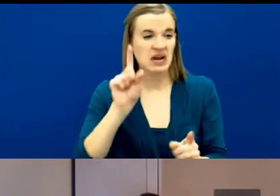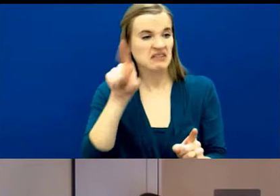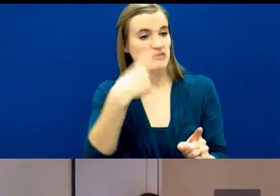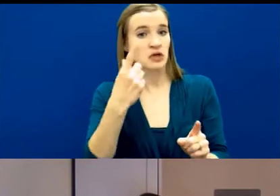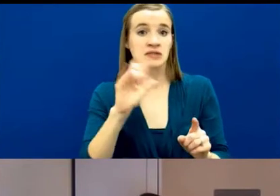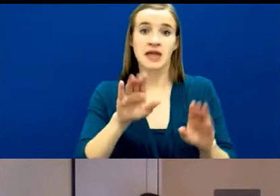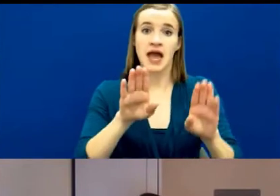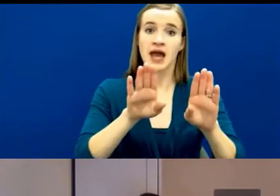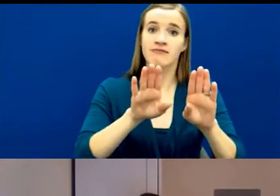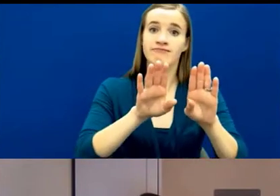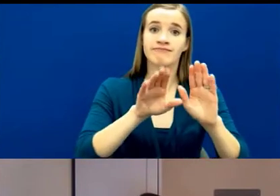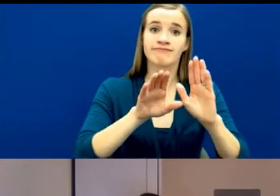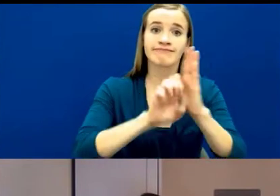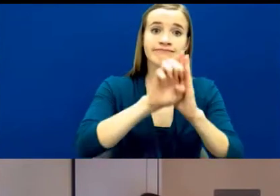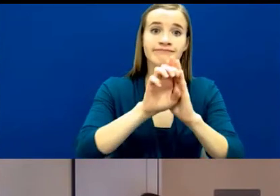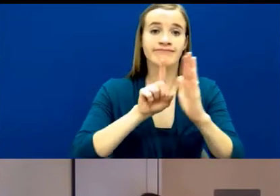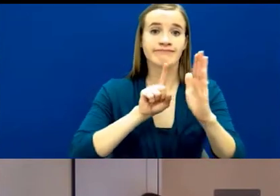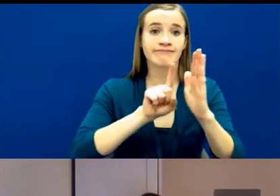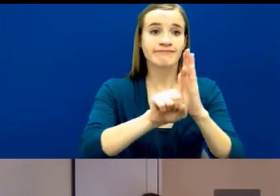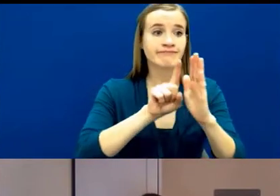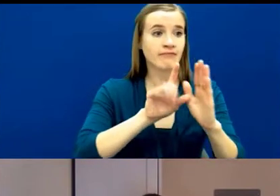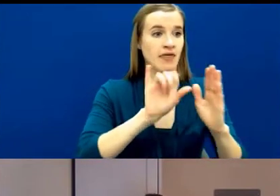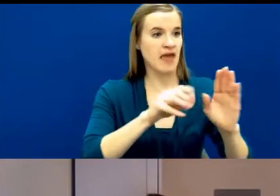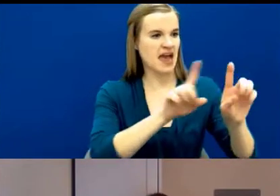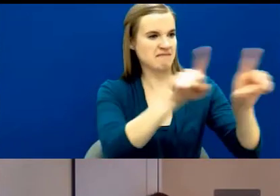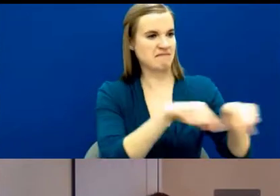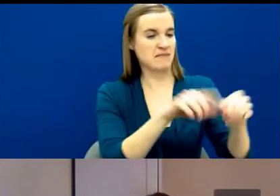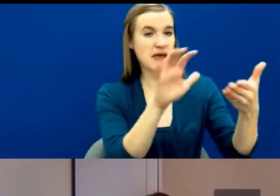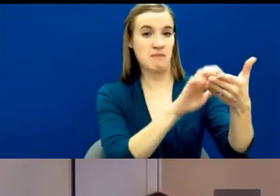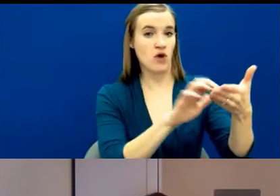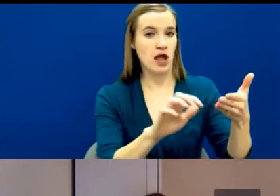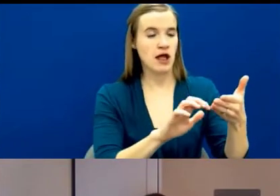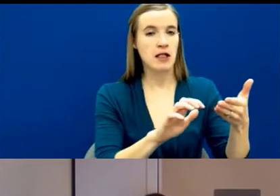got invited to a party that was at an upper floor of a building, and you